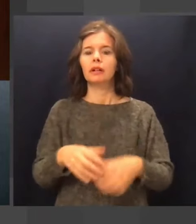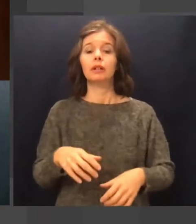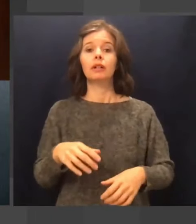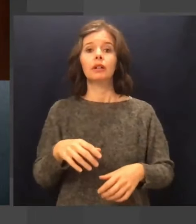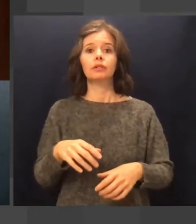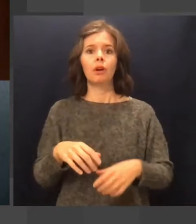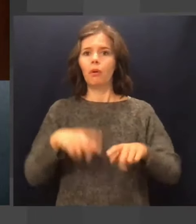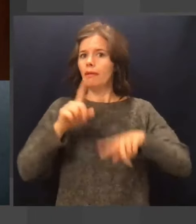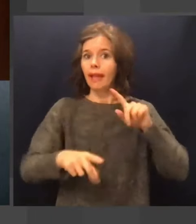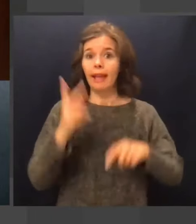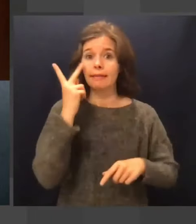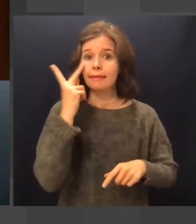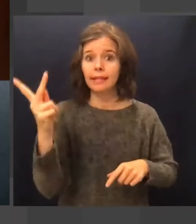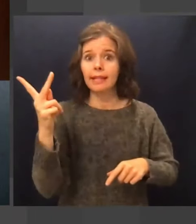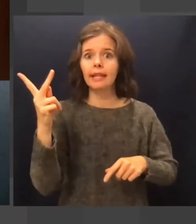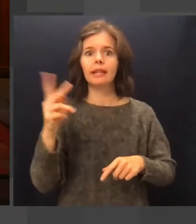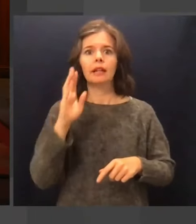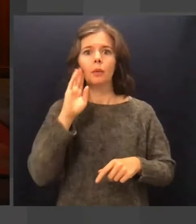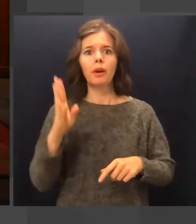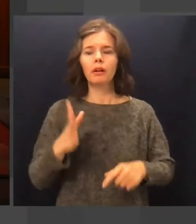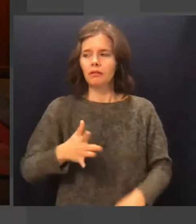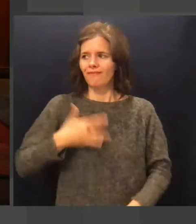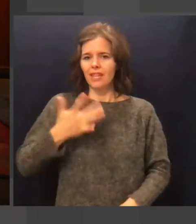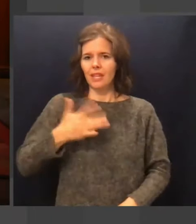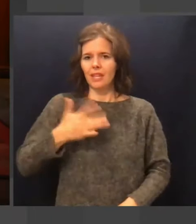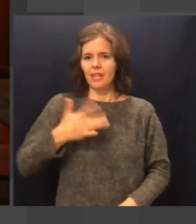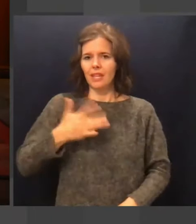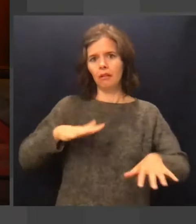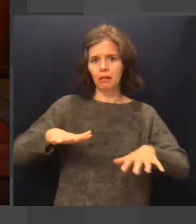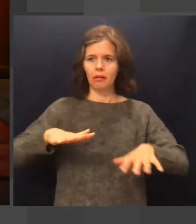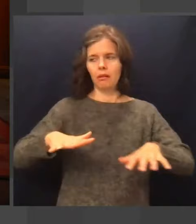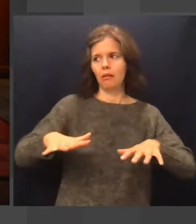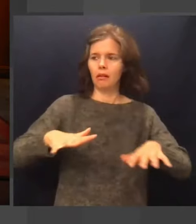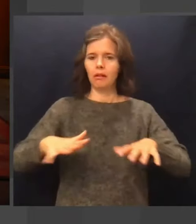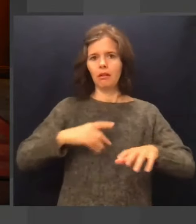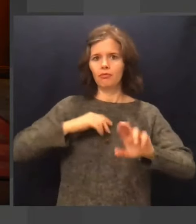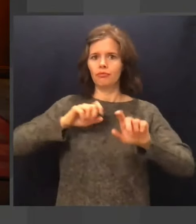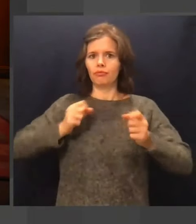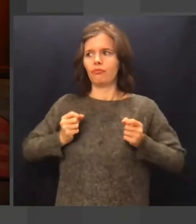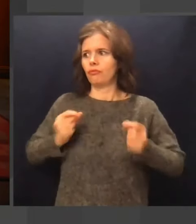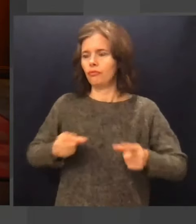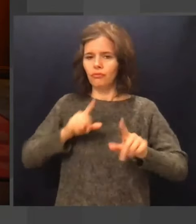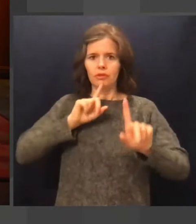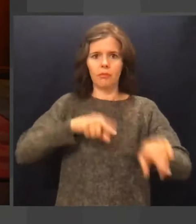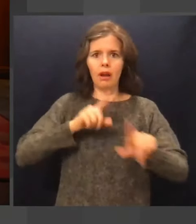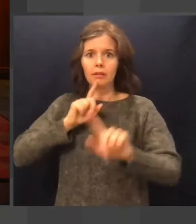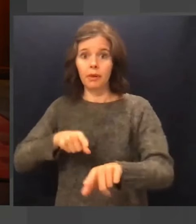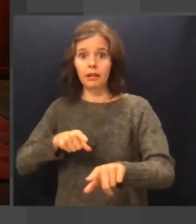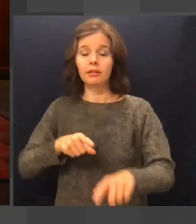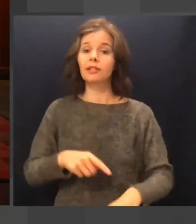MINECRAFT. SO INSTEAD IT WILL REACT TO VIBRATIONS LIKE THE SCULK SENSOR